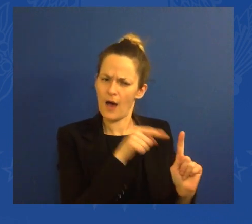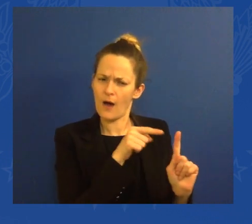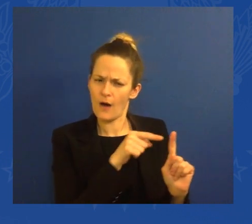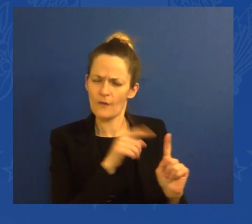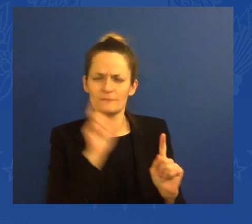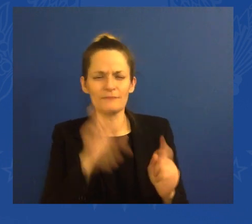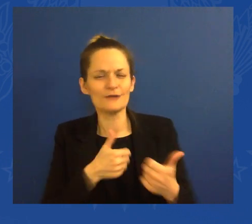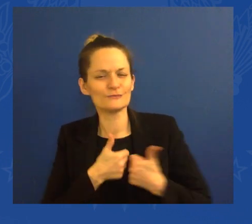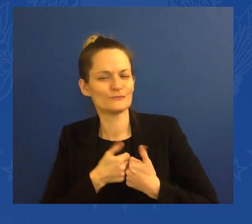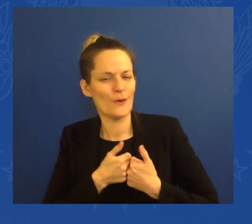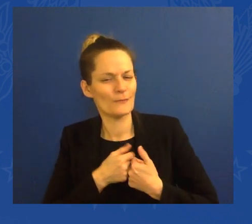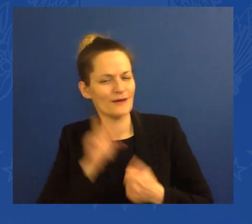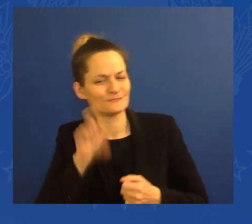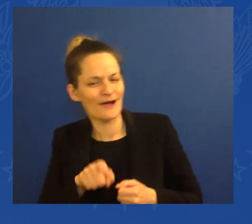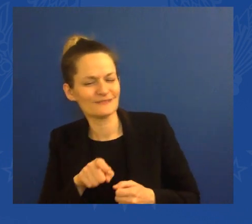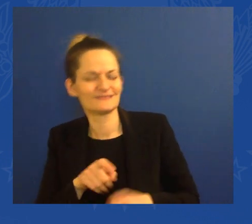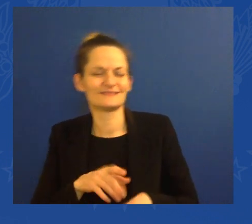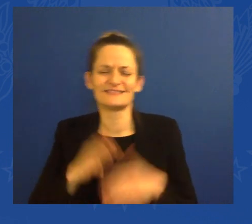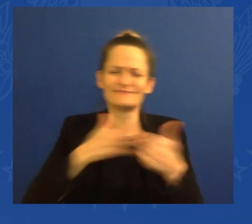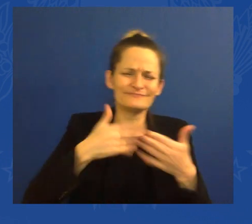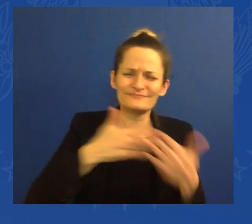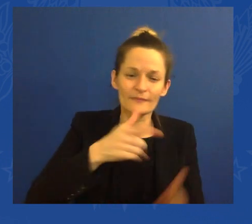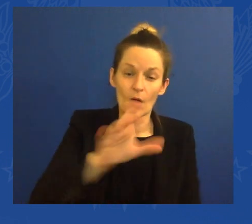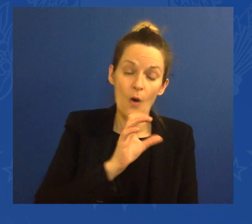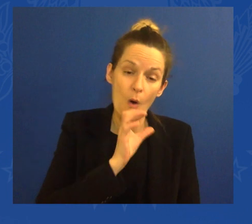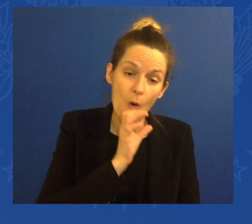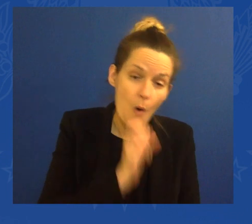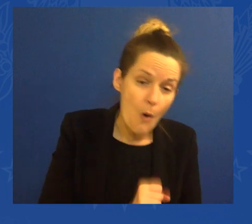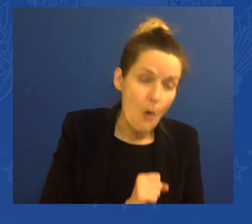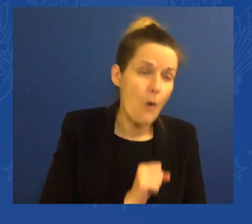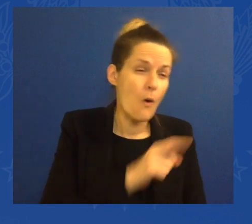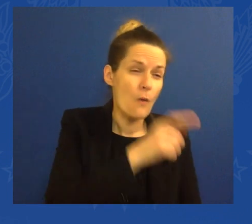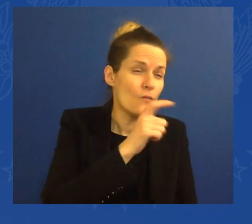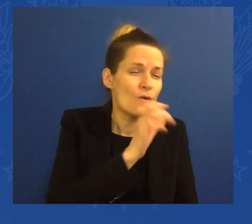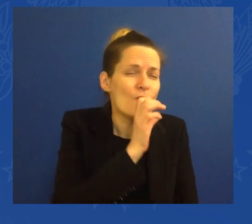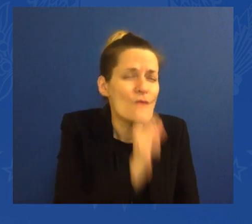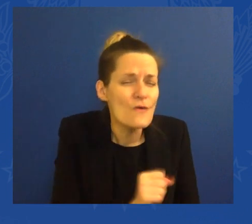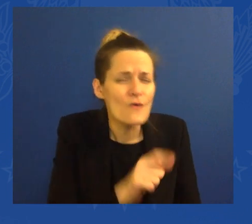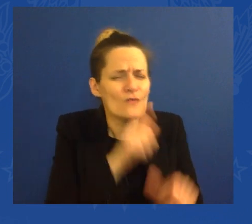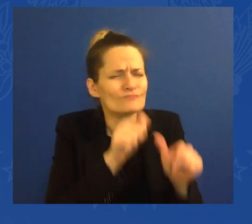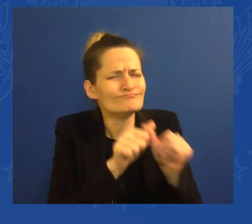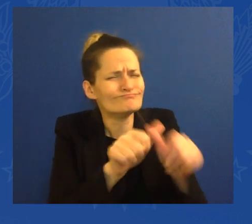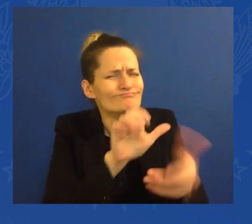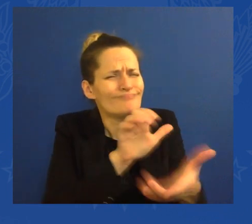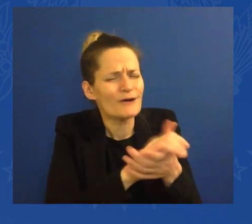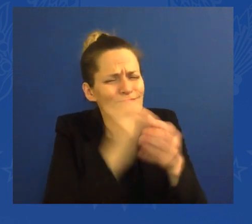And -- -- she said, "You know what it is?" I said, "No." She said, "It's when the husband loves the wife more."